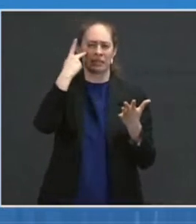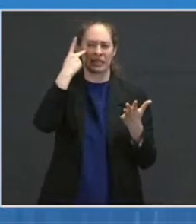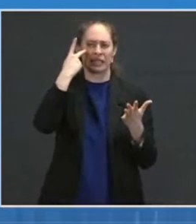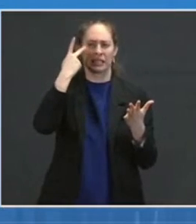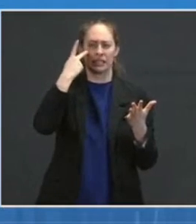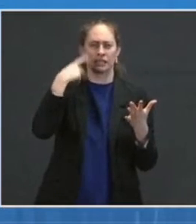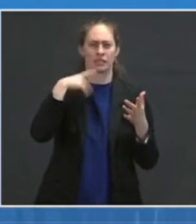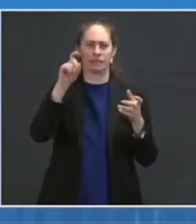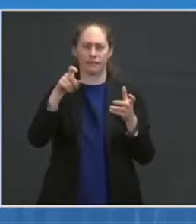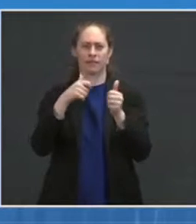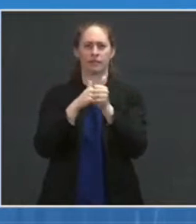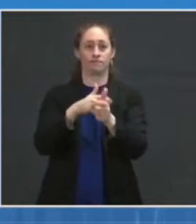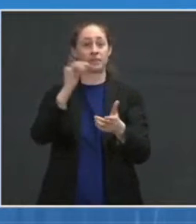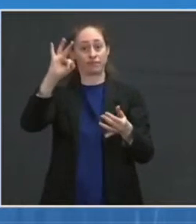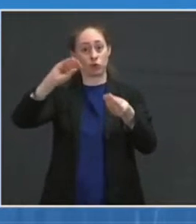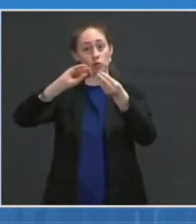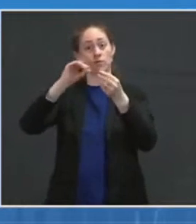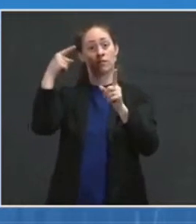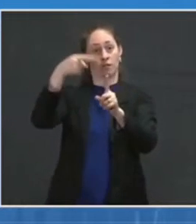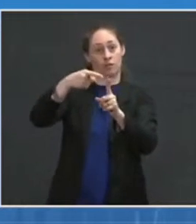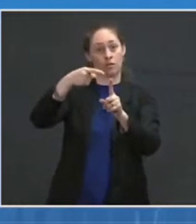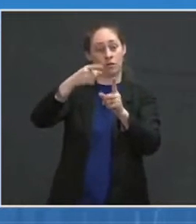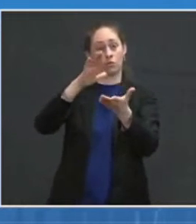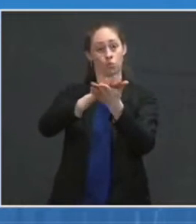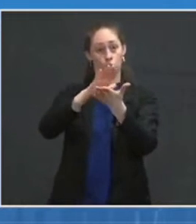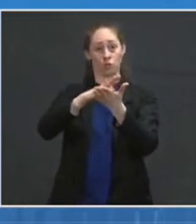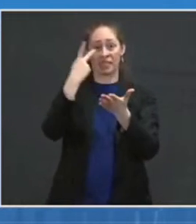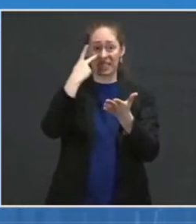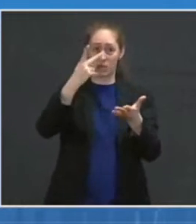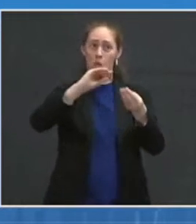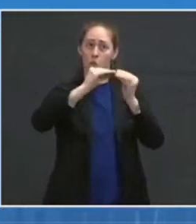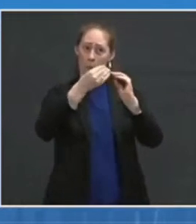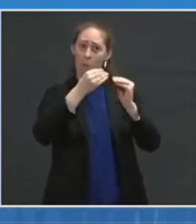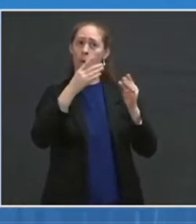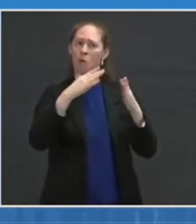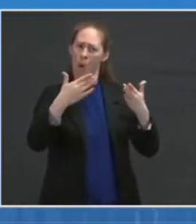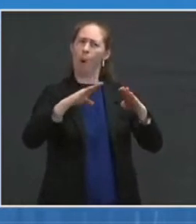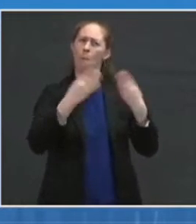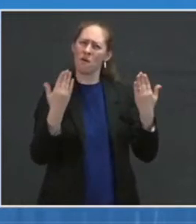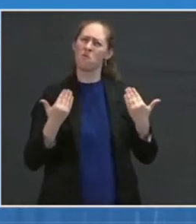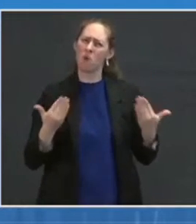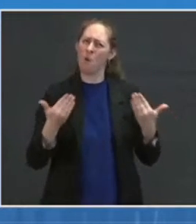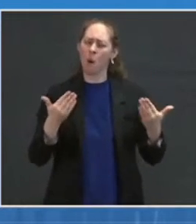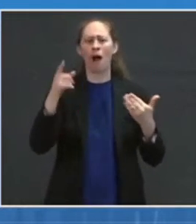LEARNINGS. OUR NUMBERS ARE COMING DOWN AND